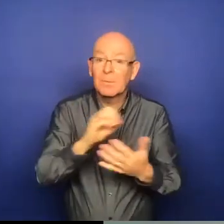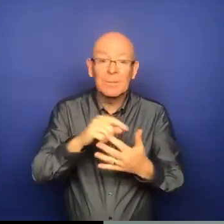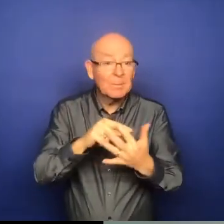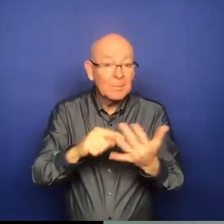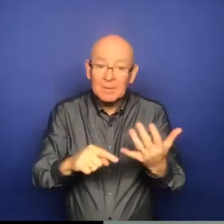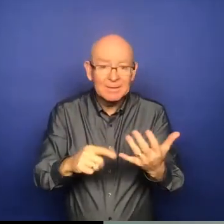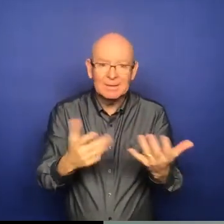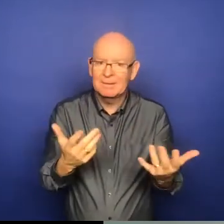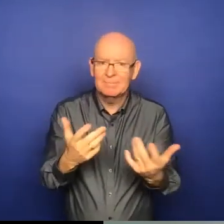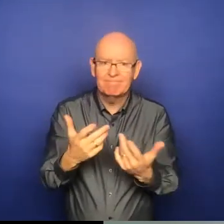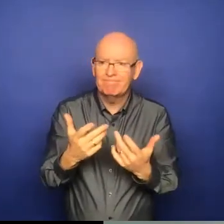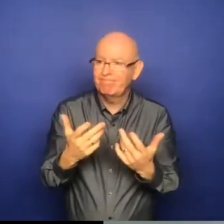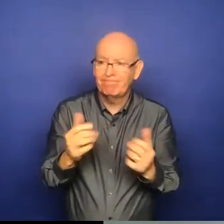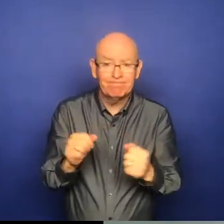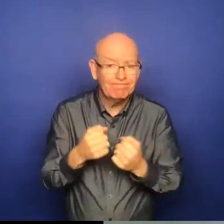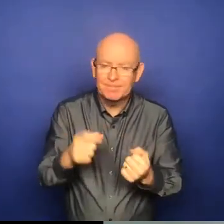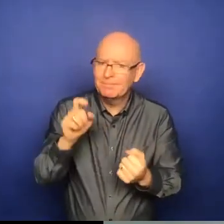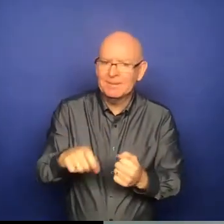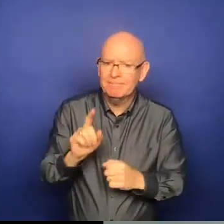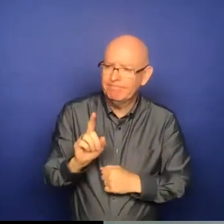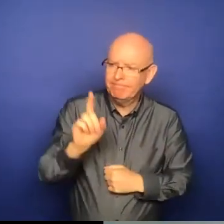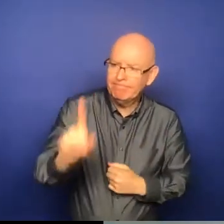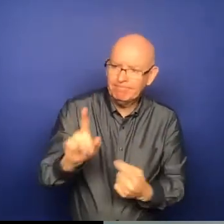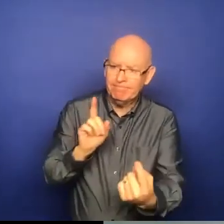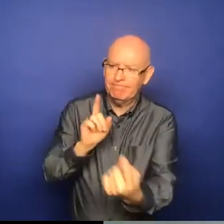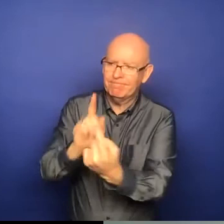applies to in person interviews, but it's thought to be more of a problem